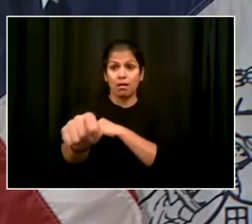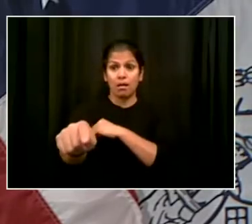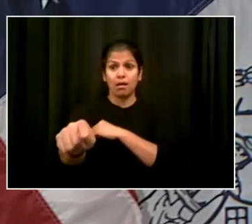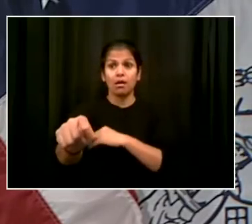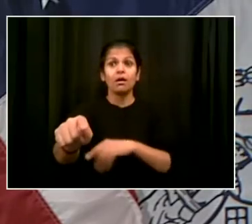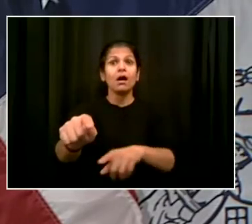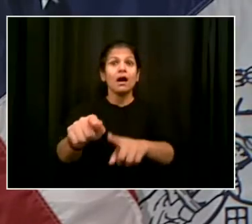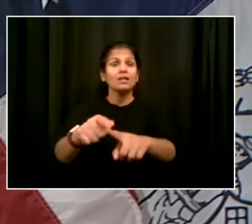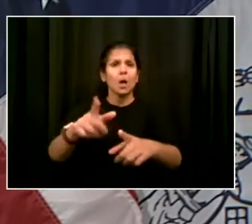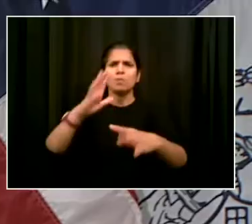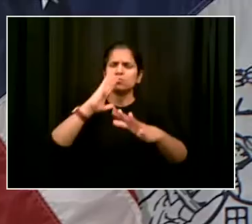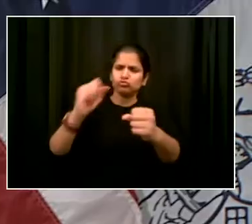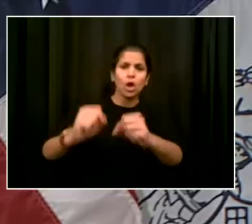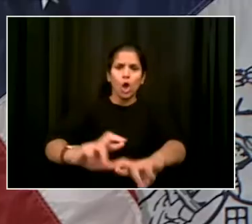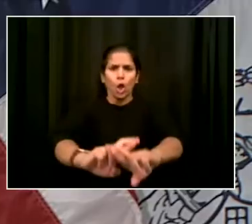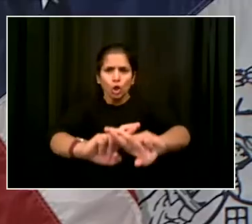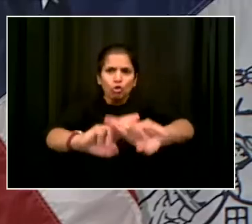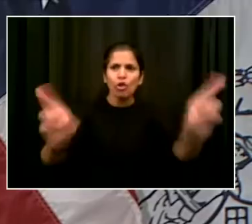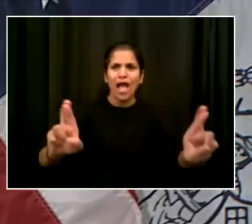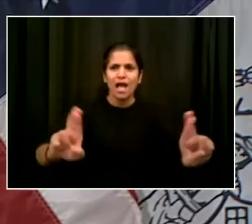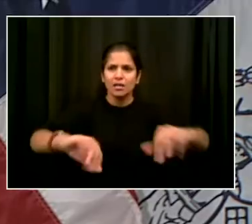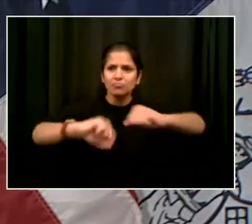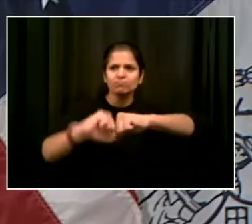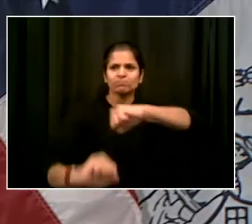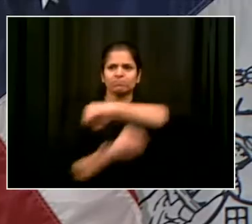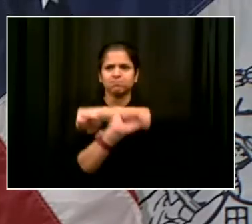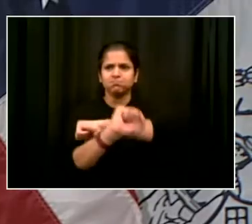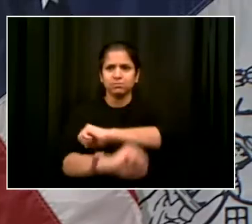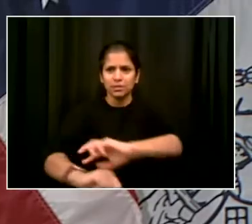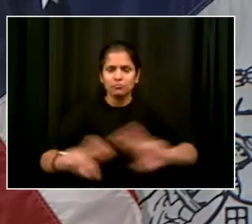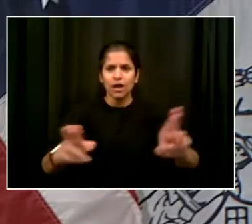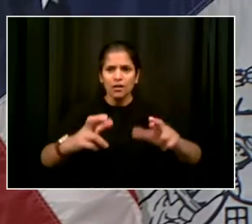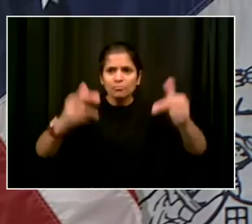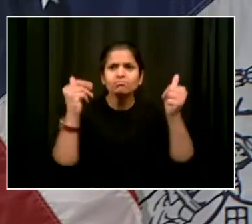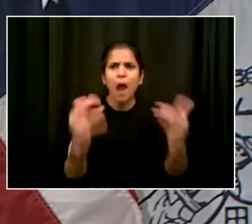GOING TO BRING BACK OUR SCHOOLS SSOTRNG. WE HAVE A LOT OF